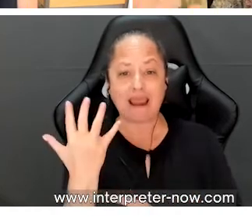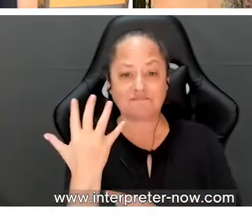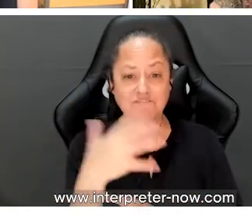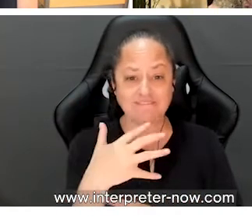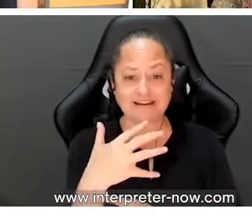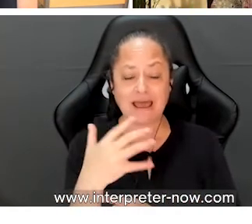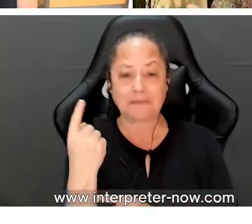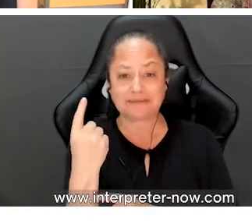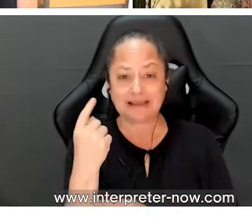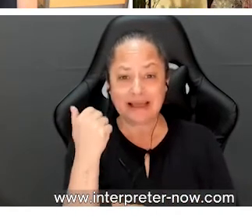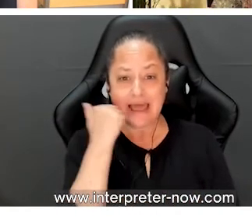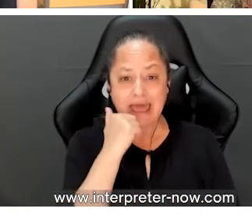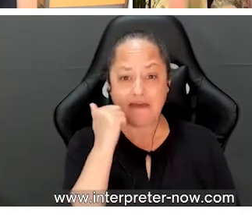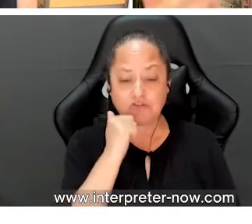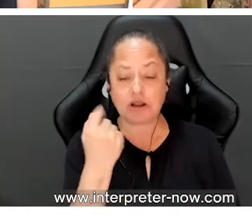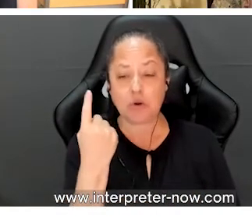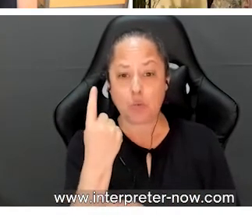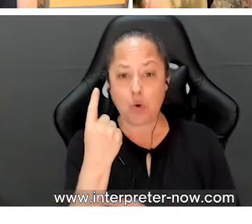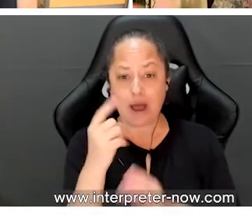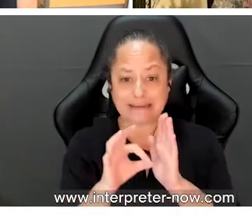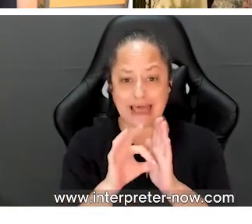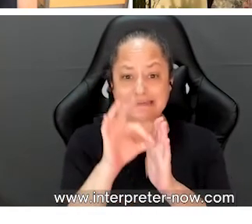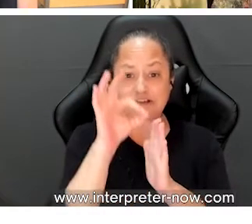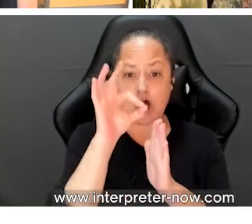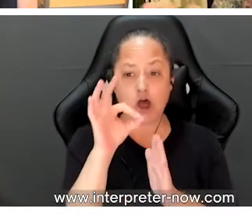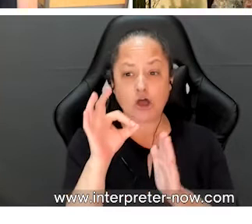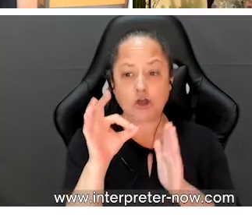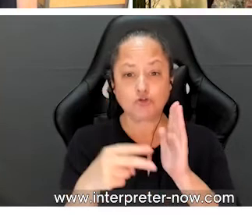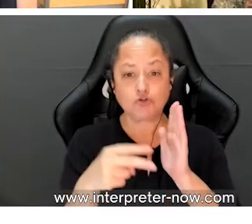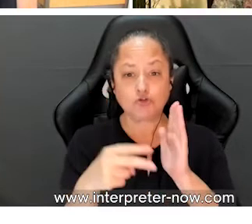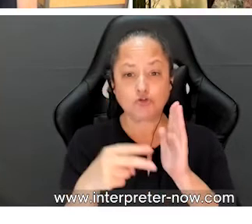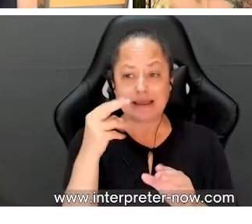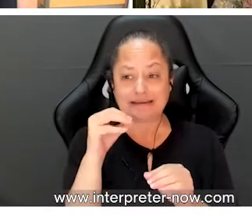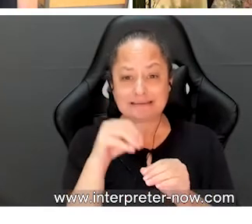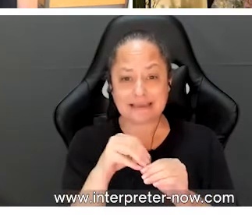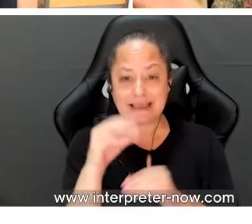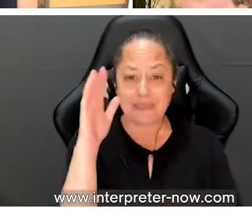Once at dawn and two times in the afternoon time.